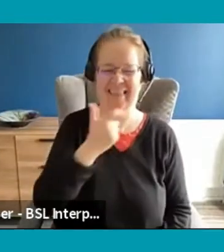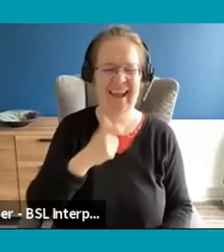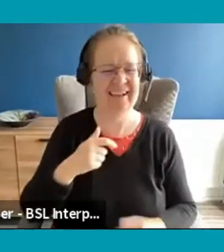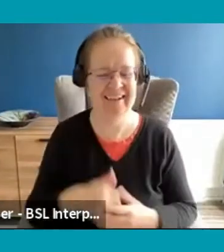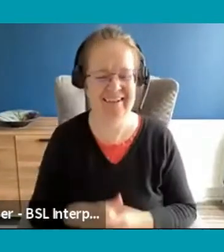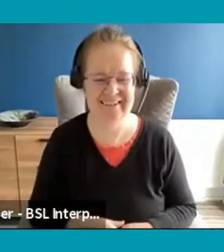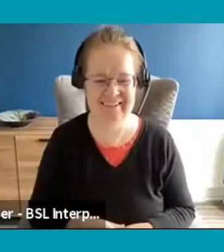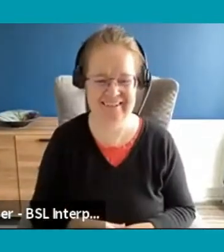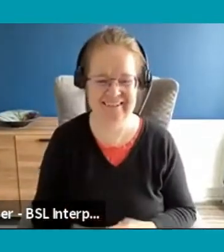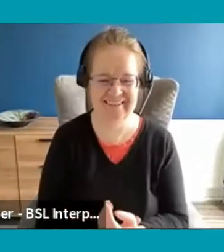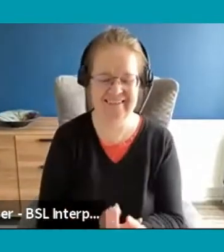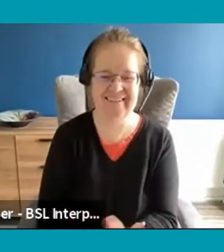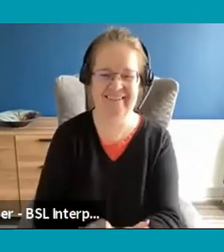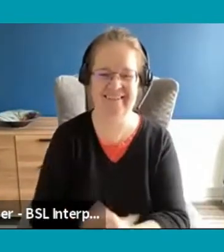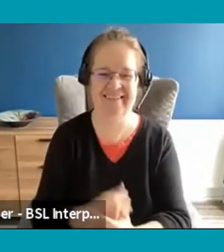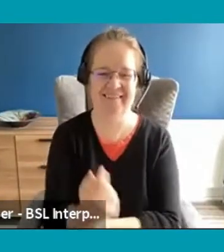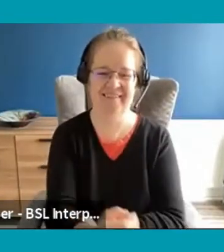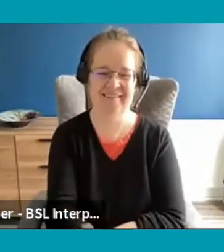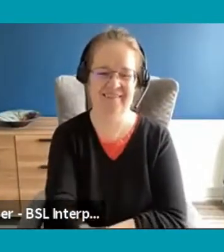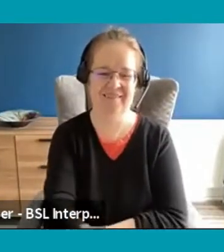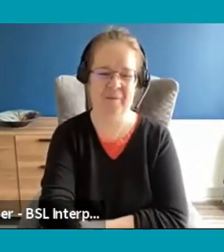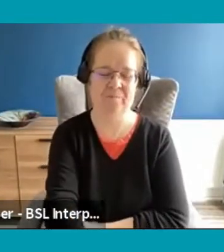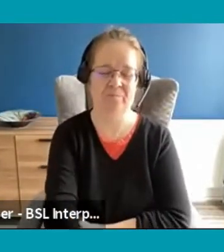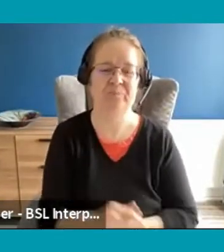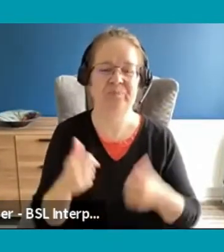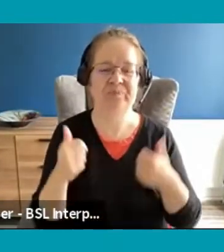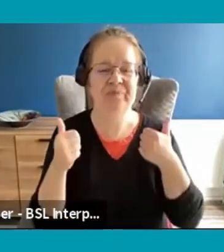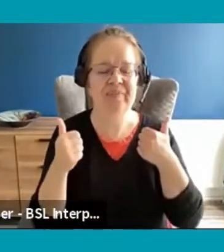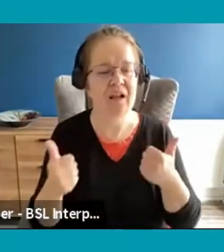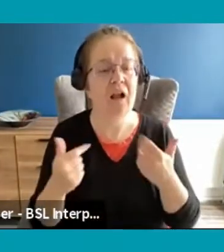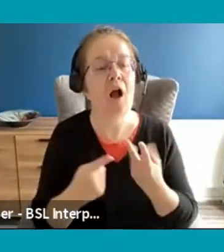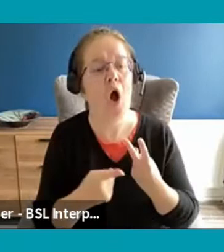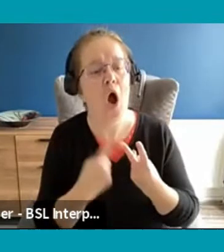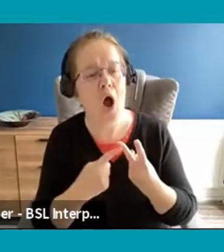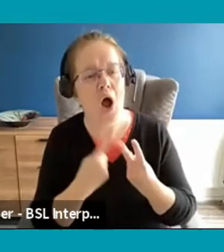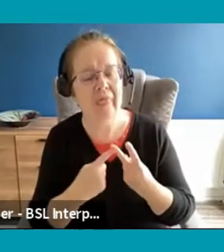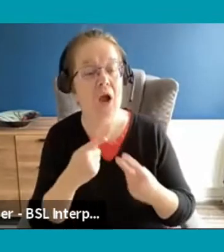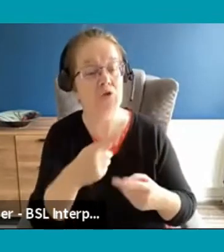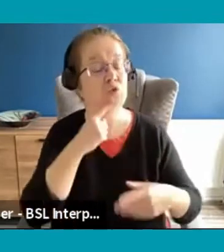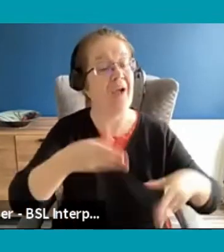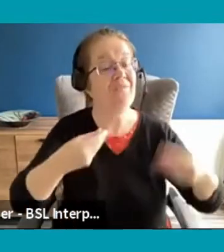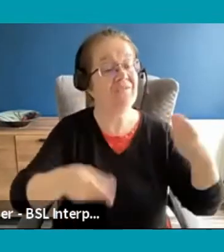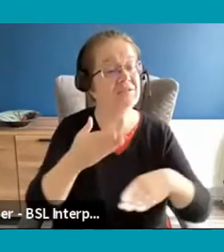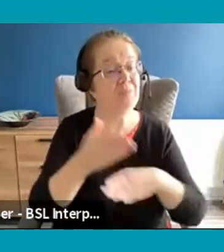OK, let me ask what else is there? There's flexible working. What else can you?